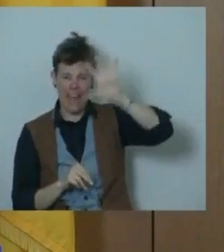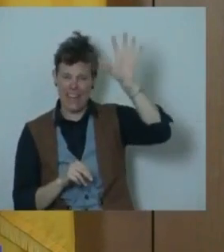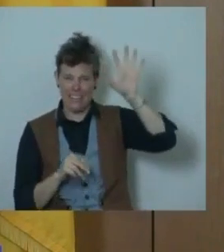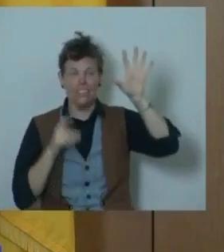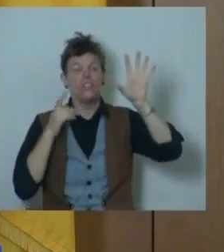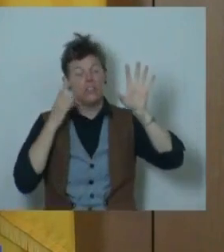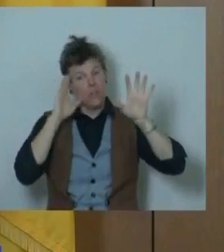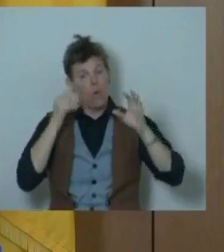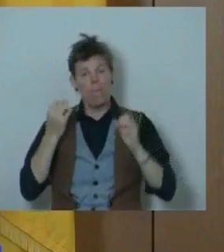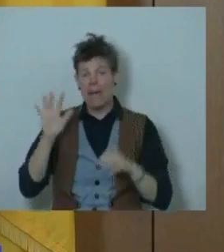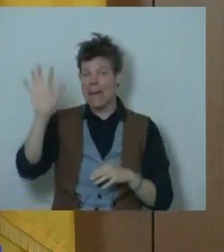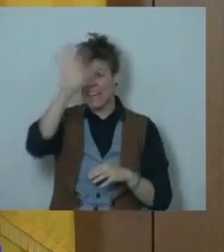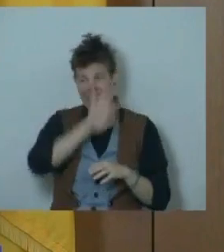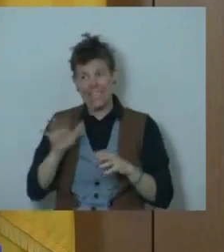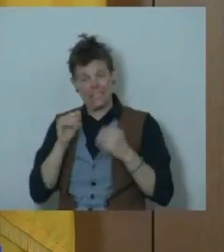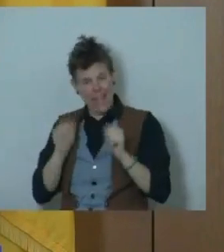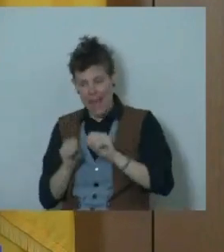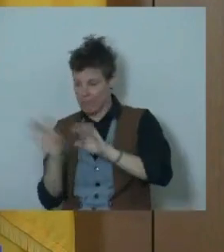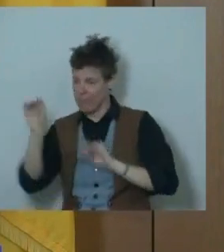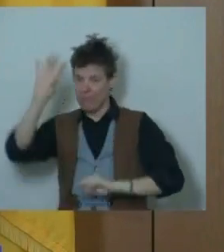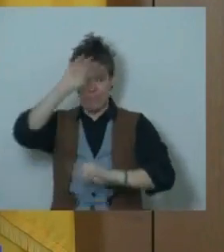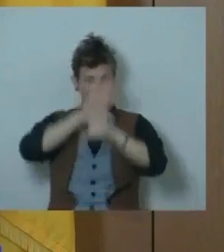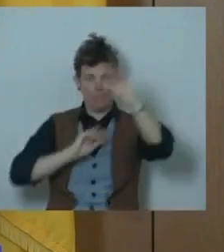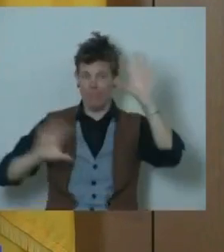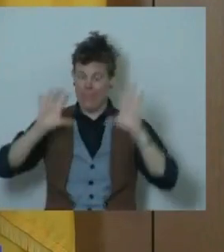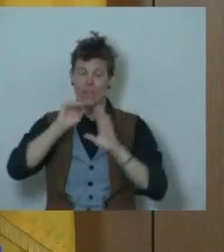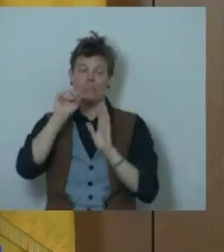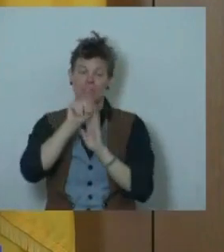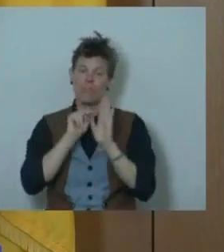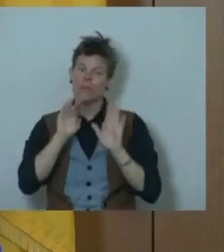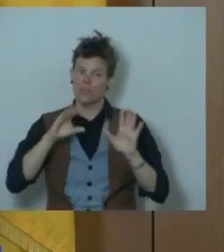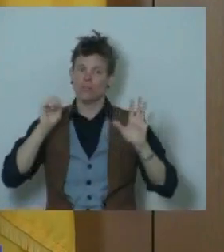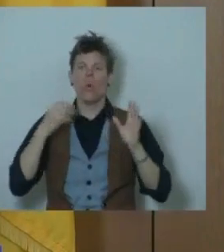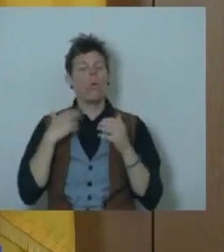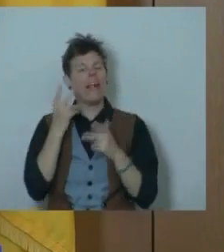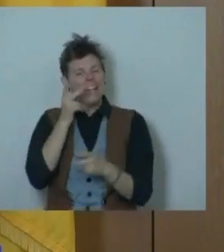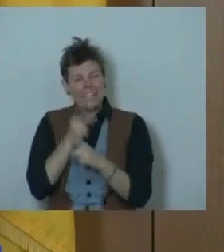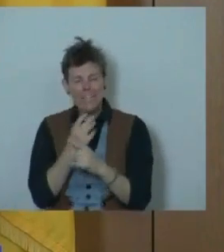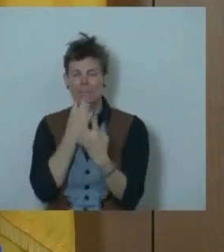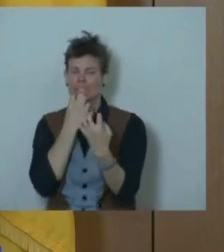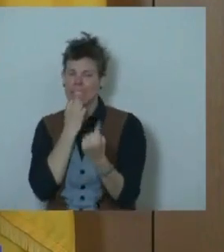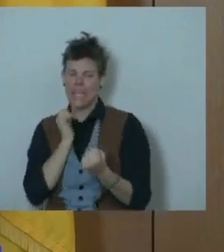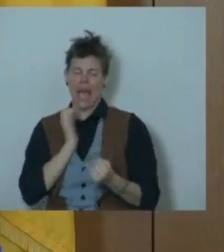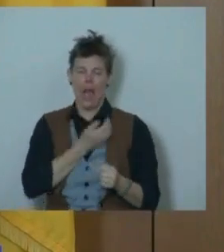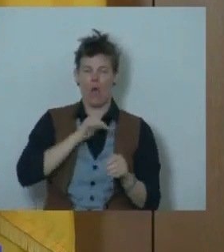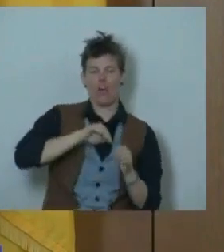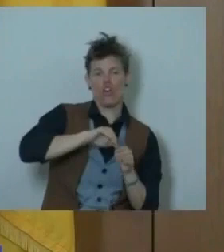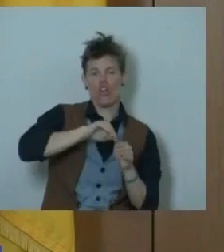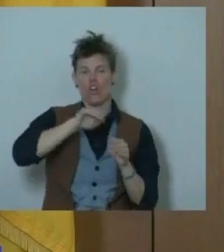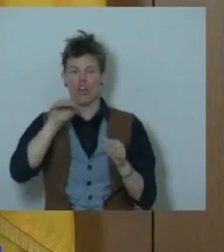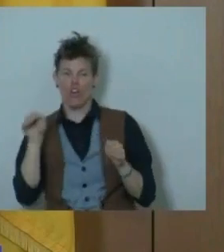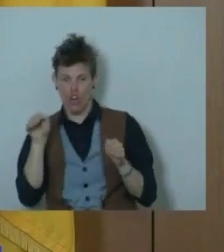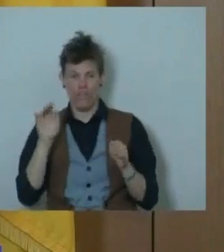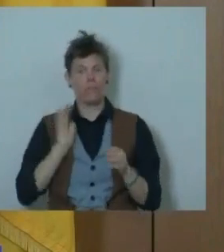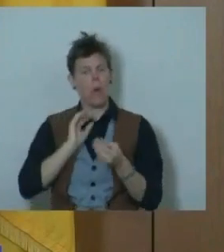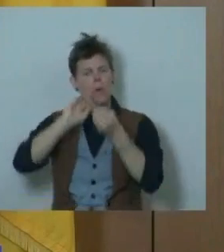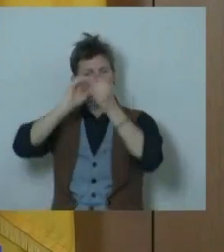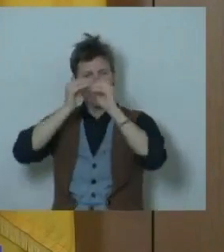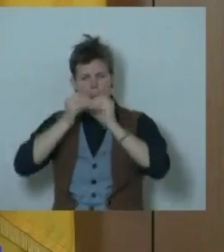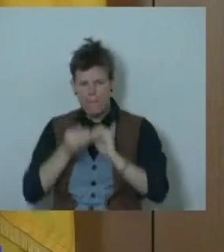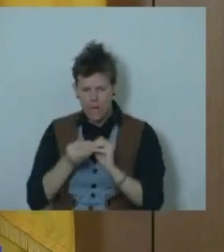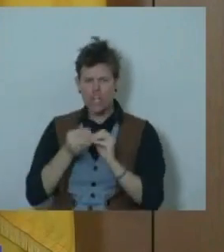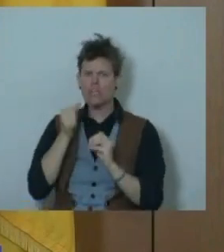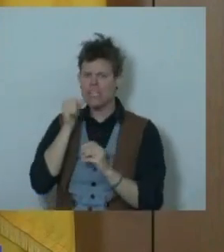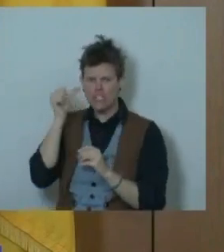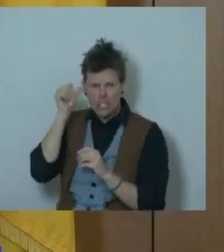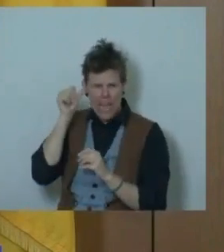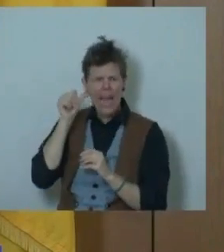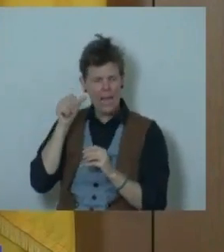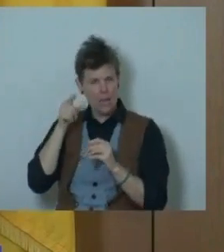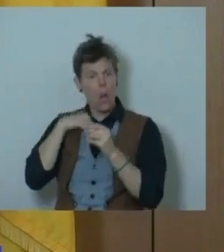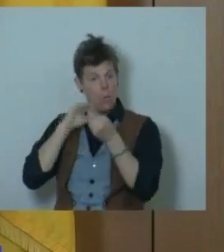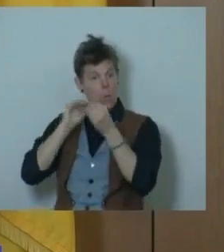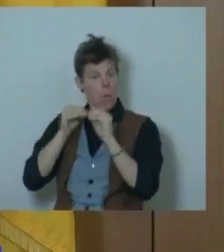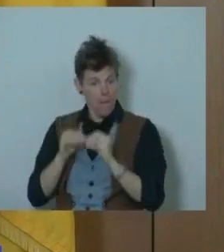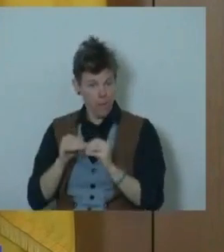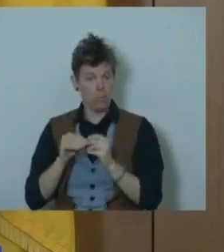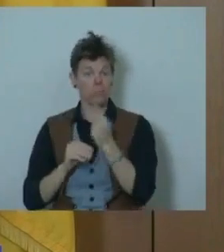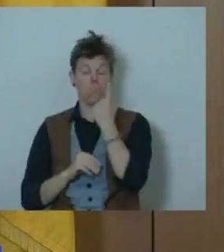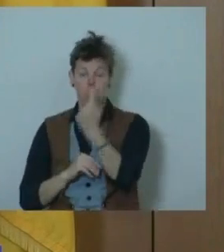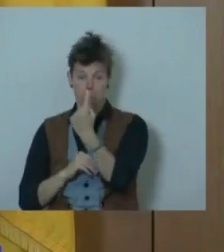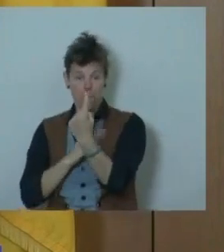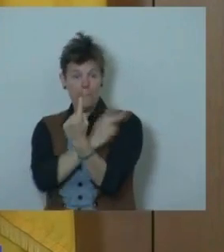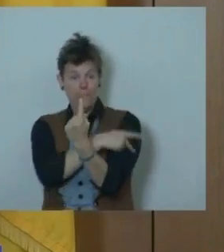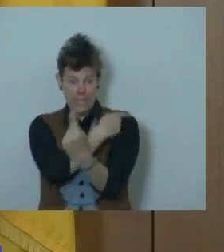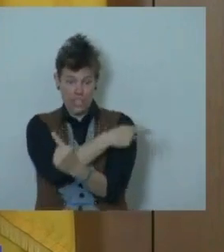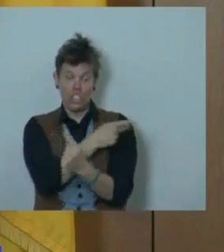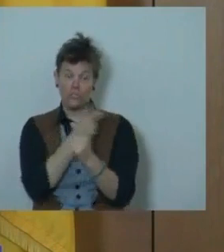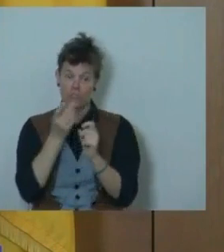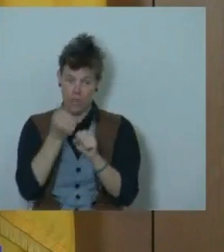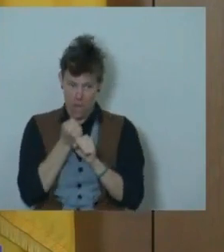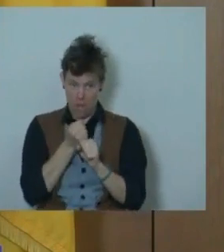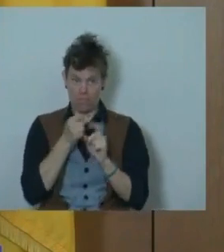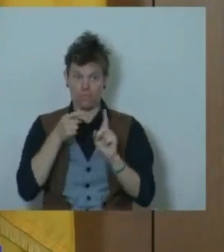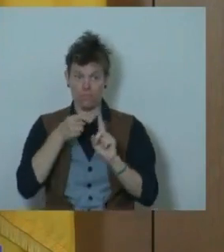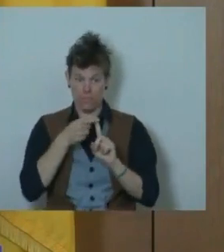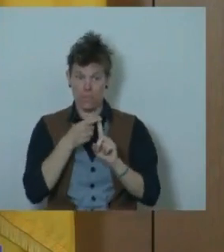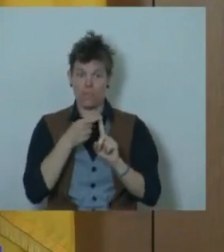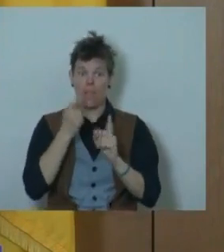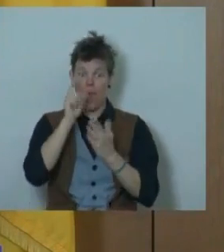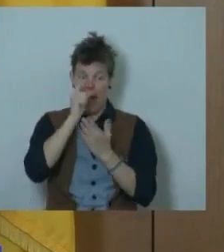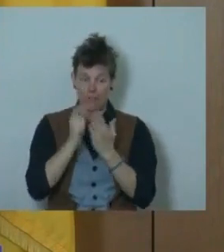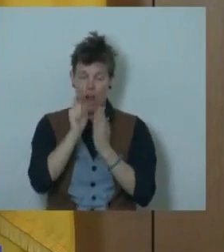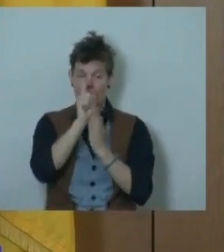WE CANNOT FOCUS ON THE NORTHWEST REGION OF THE STATE AND OTHER REGIONS OR WE ARE GOING TO HAVE SIMILAR ISSUES, UNLESS WE KEEP THE CURVE FLATTENED.